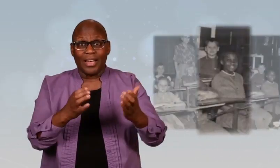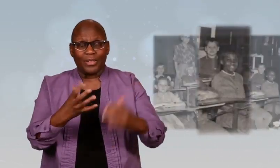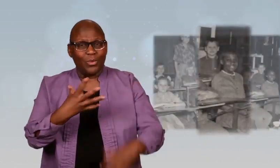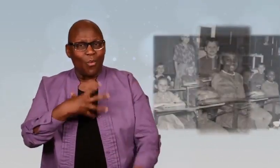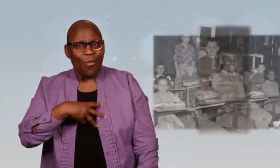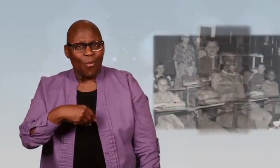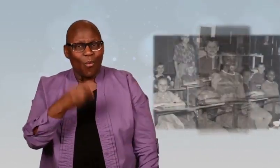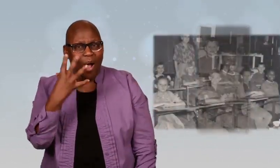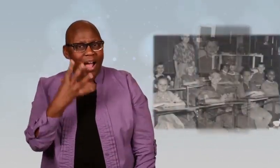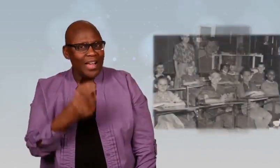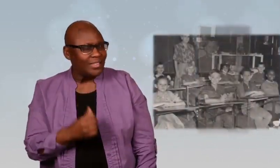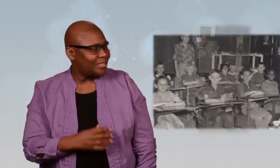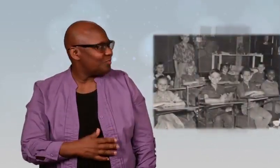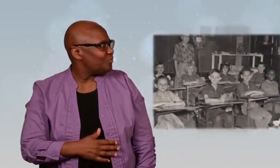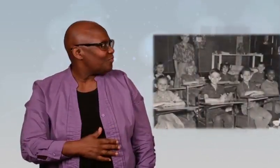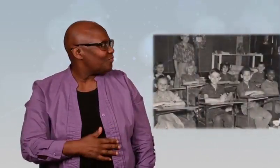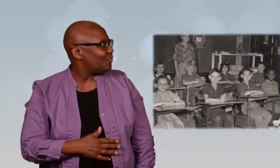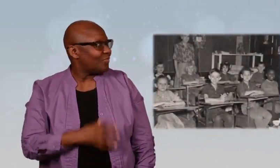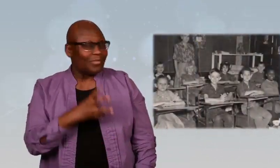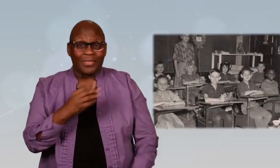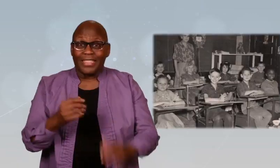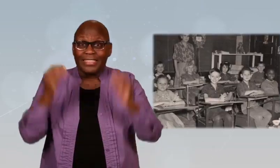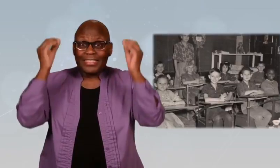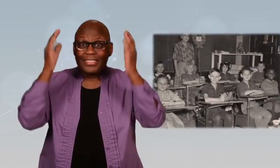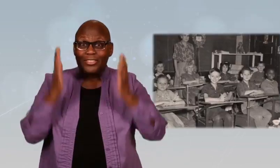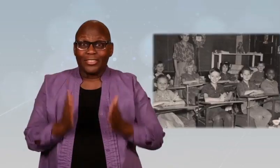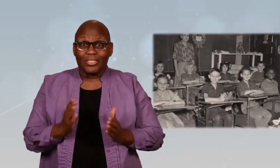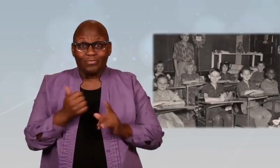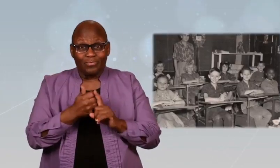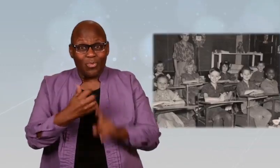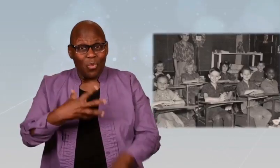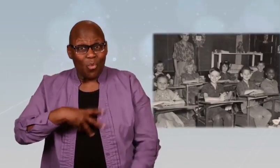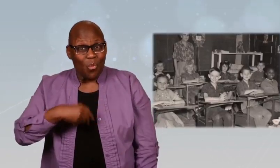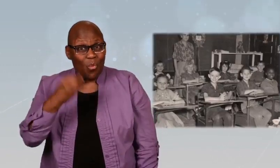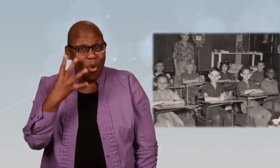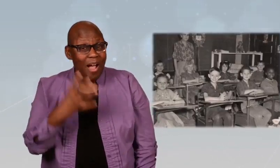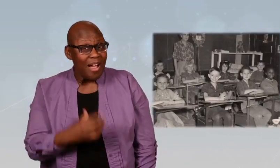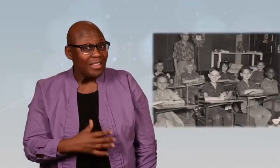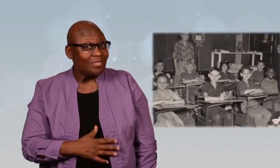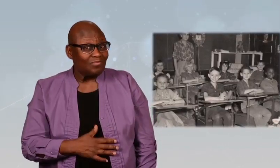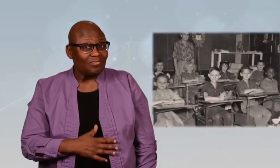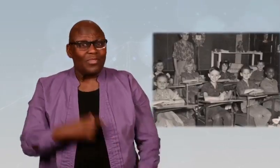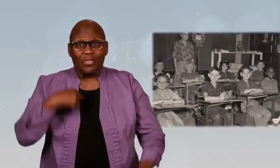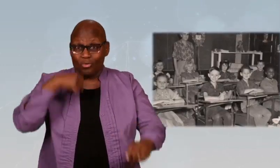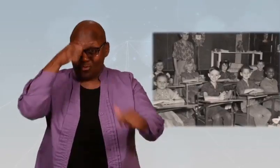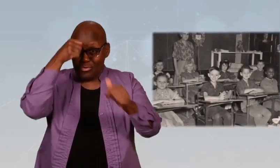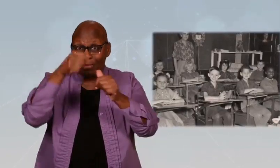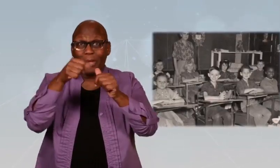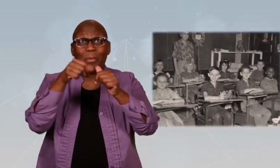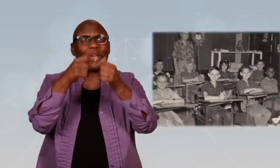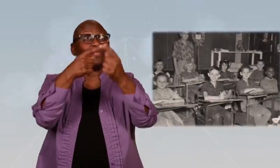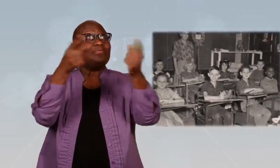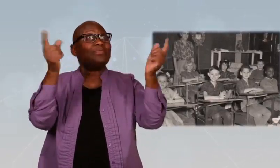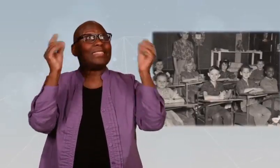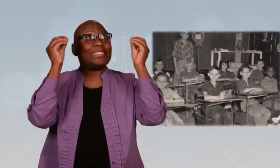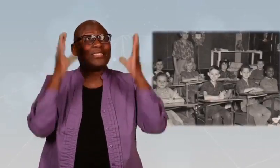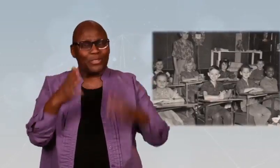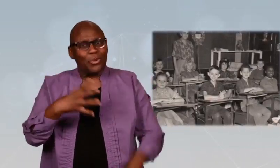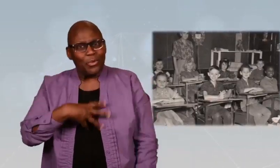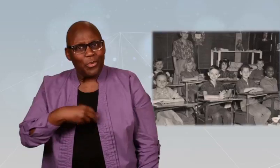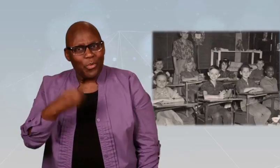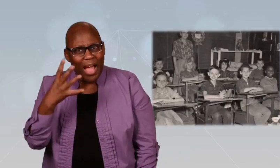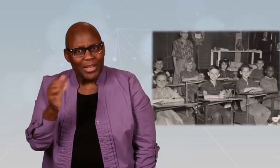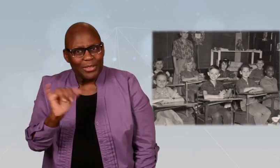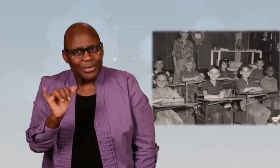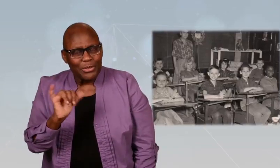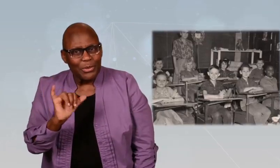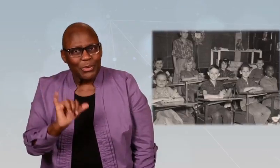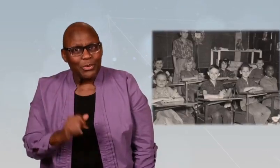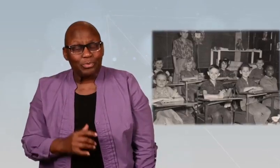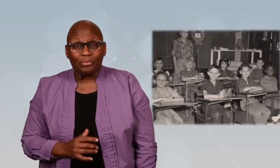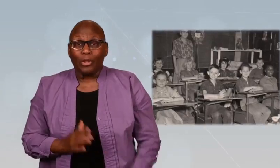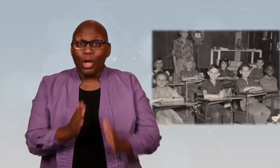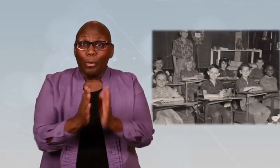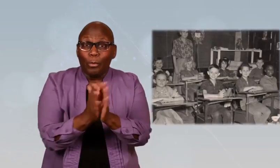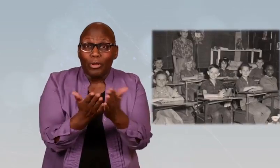students and teachers, were white.